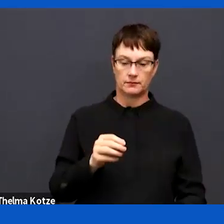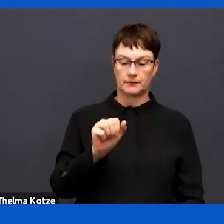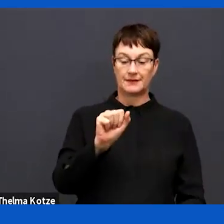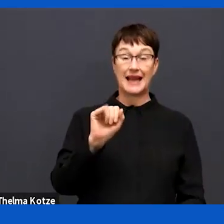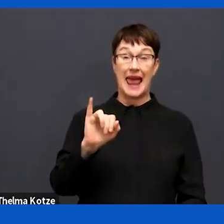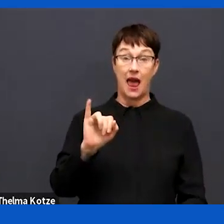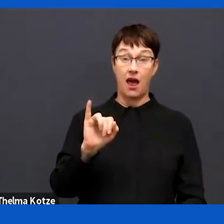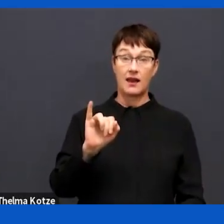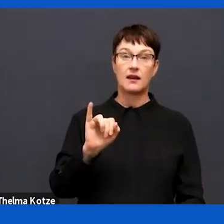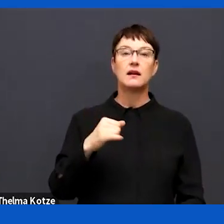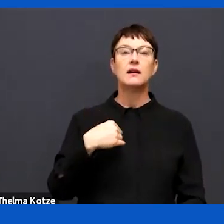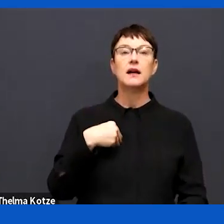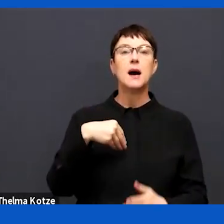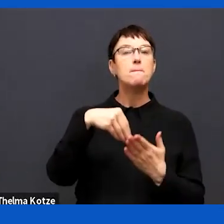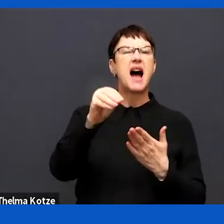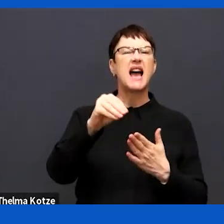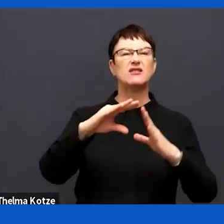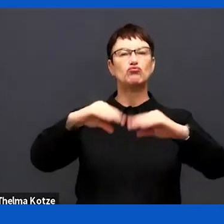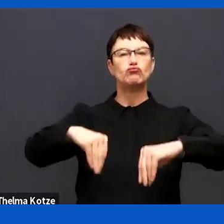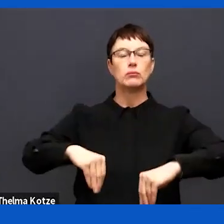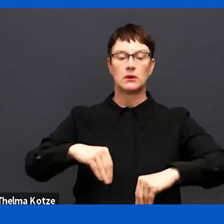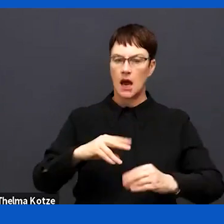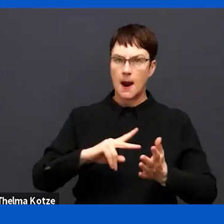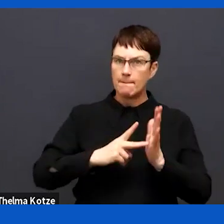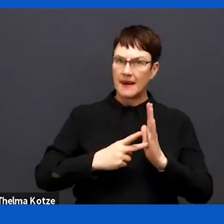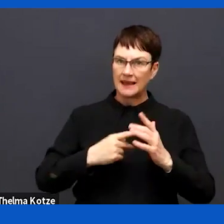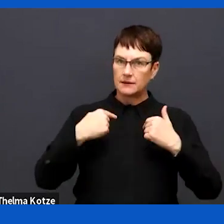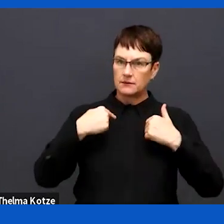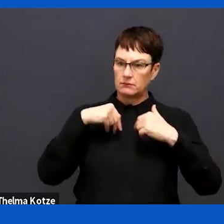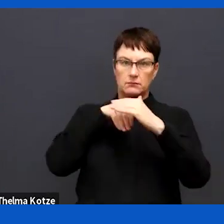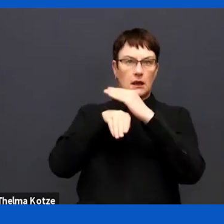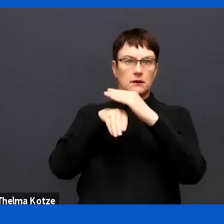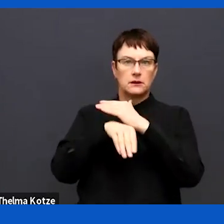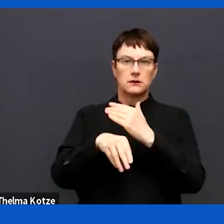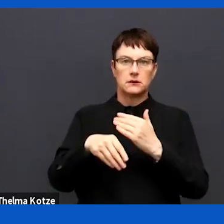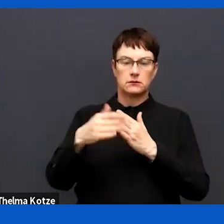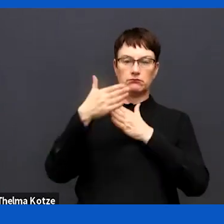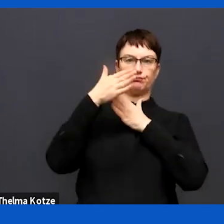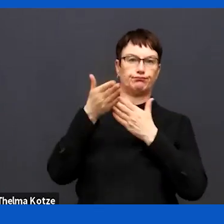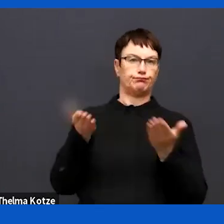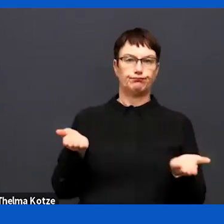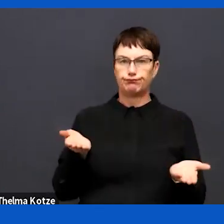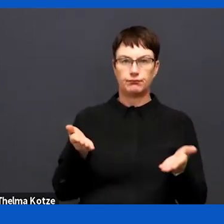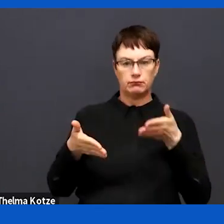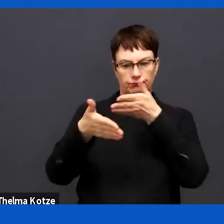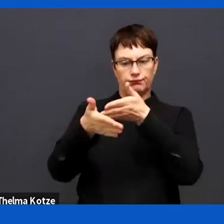you have lost all of your accessibility. So nobody actually in the companies who are using the tools